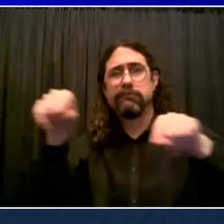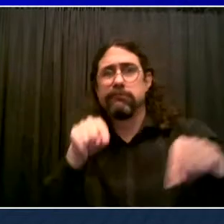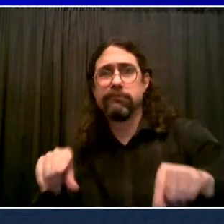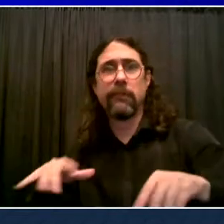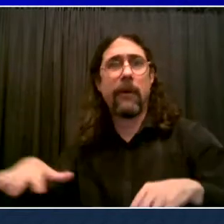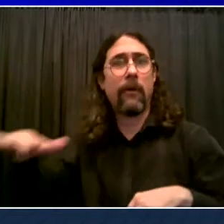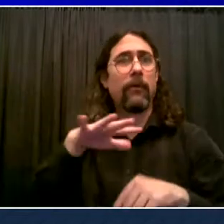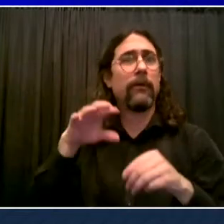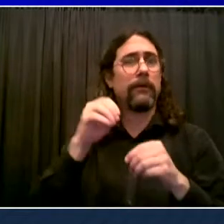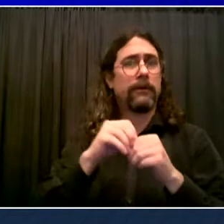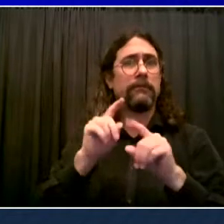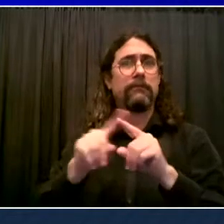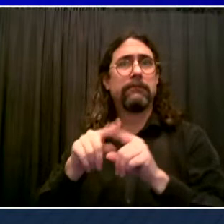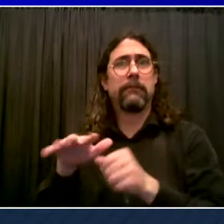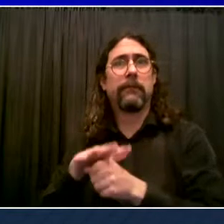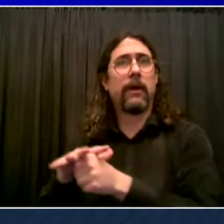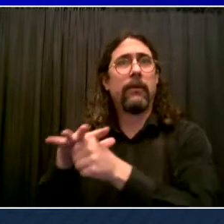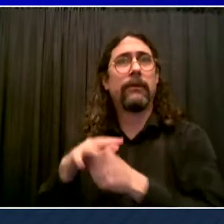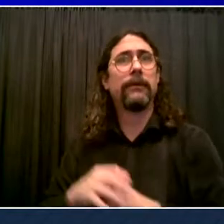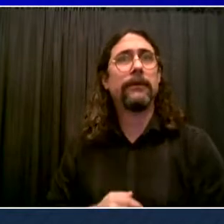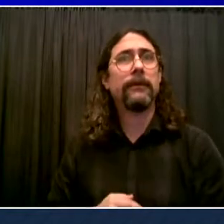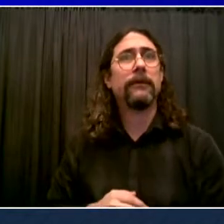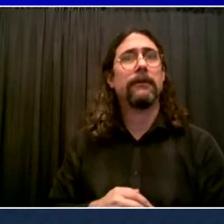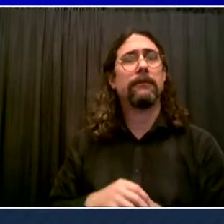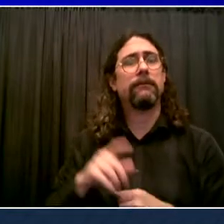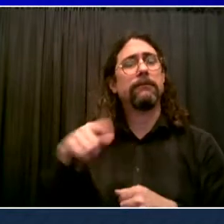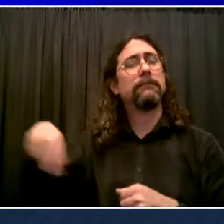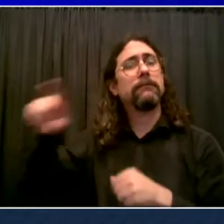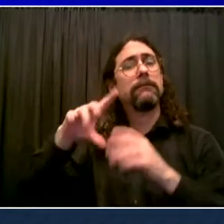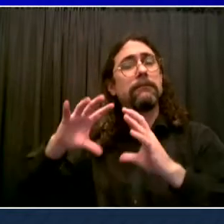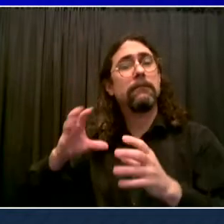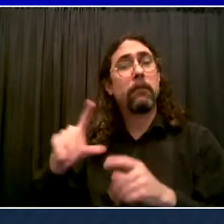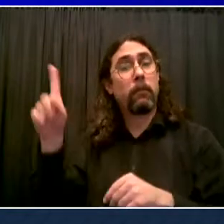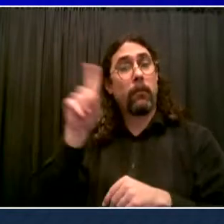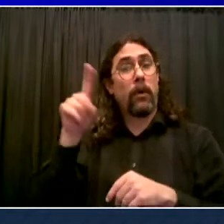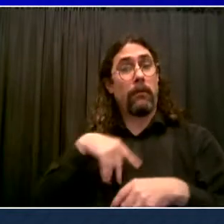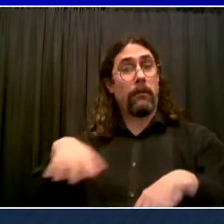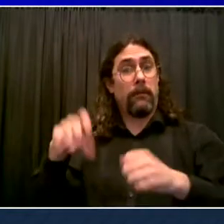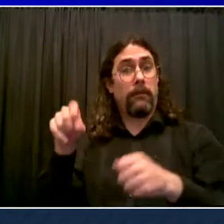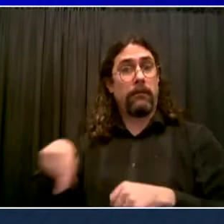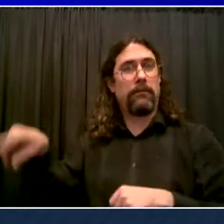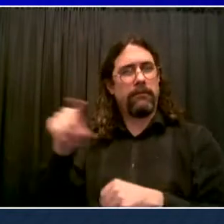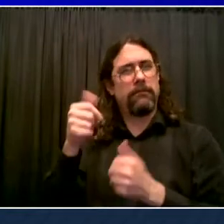THAT ARE COMING ONLINE NOW INCLUDING SENIOR CENTERS, COMMUNITY CENTERS. PLACES WHERR E